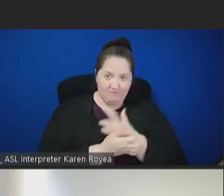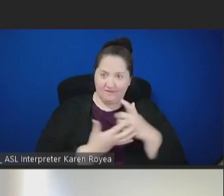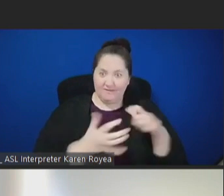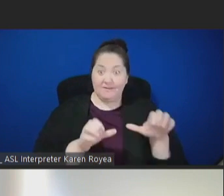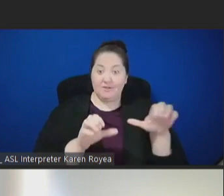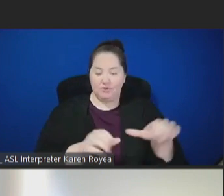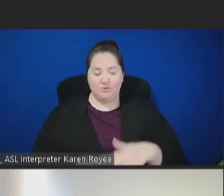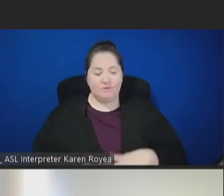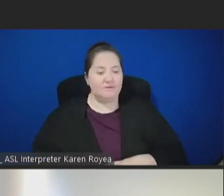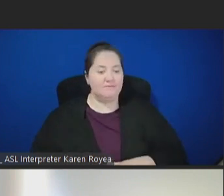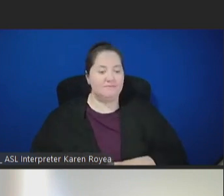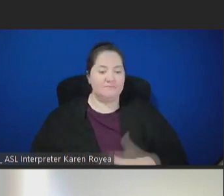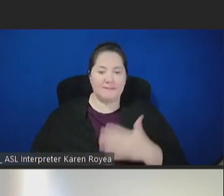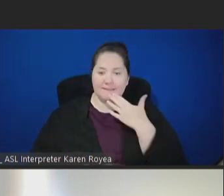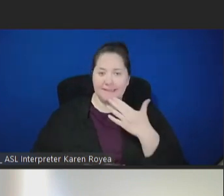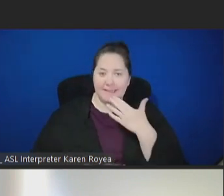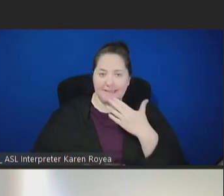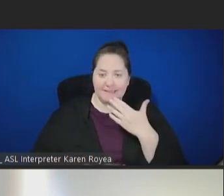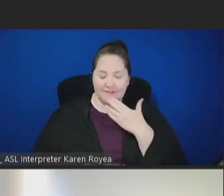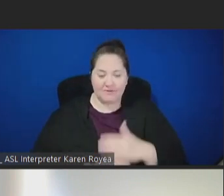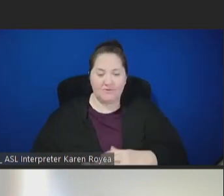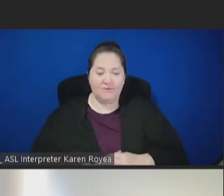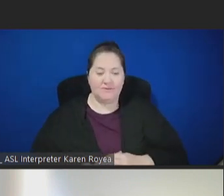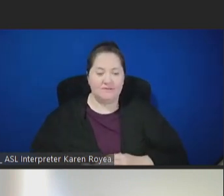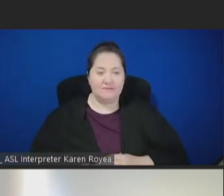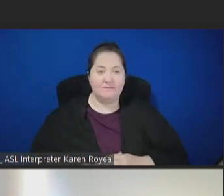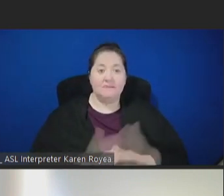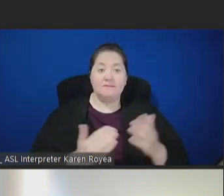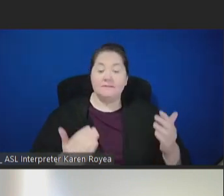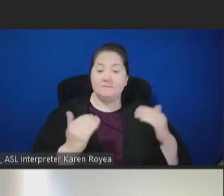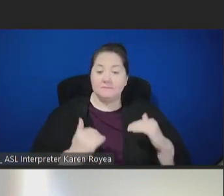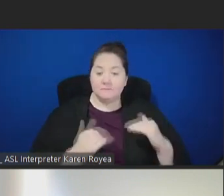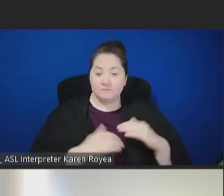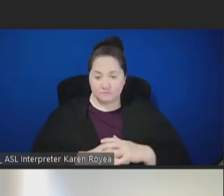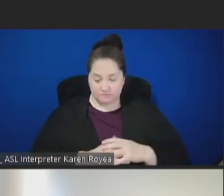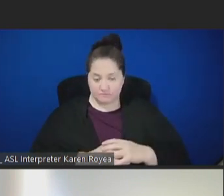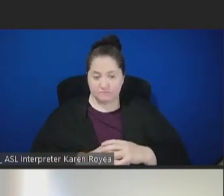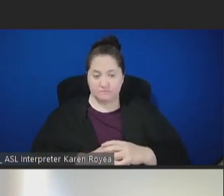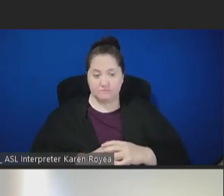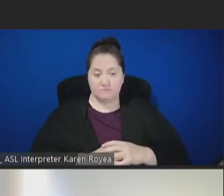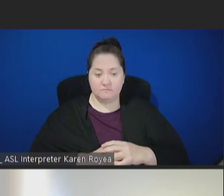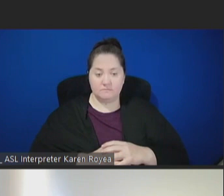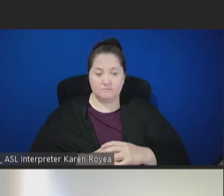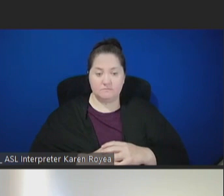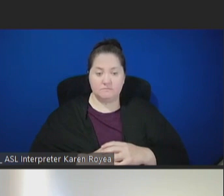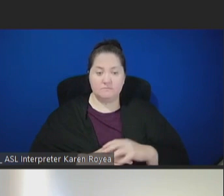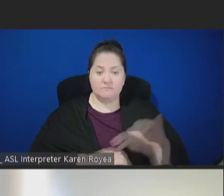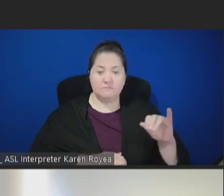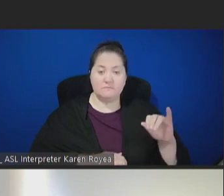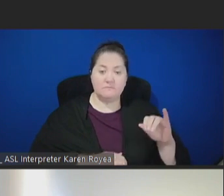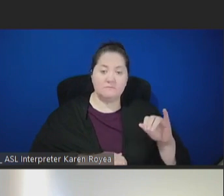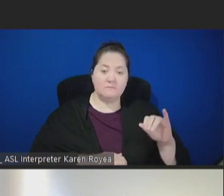Robert Hopkins: Thank you very much, Roxana. Our next update is from Indian Health Service, Uzo Chukwuma.